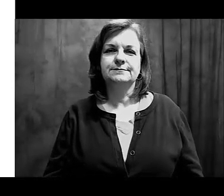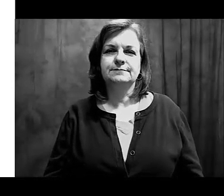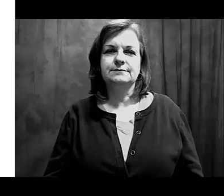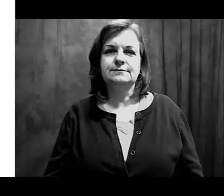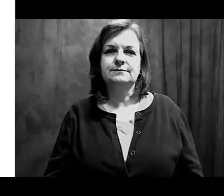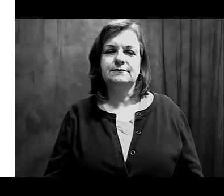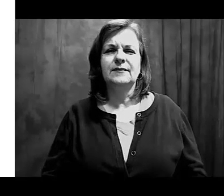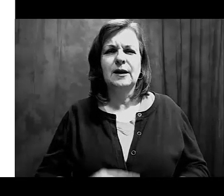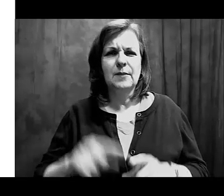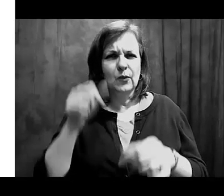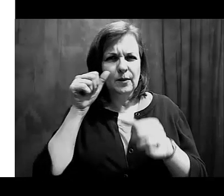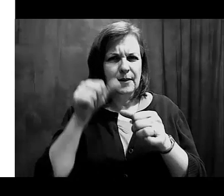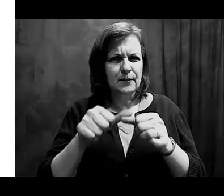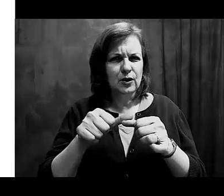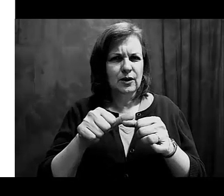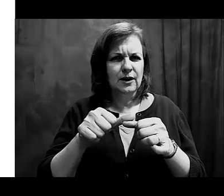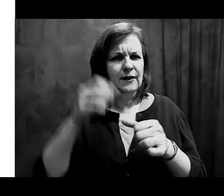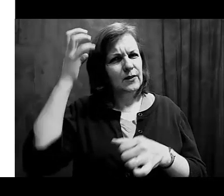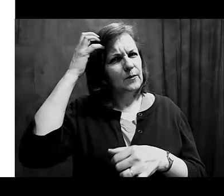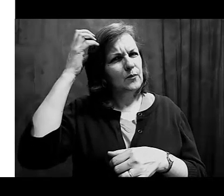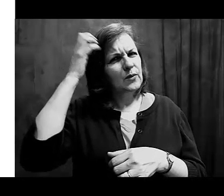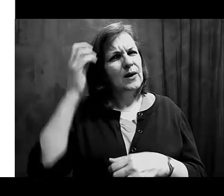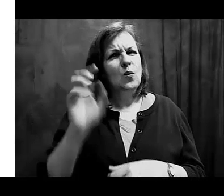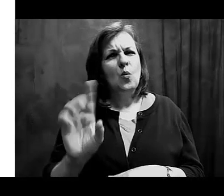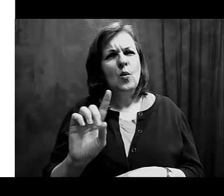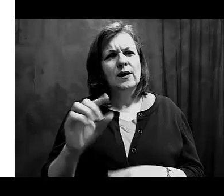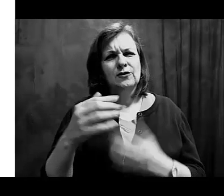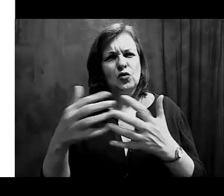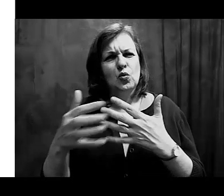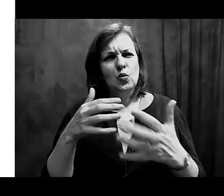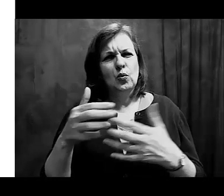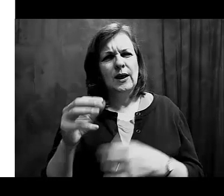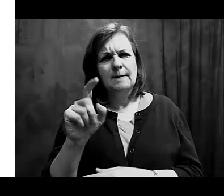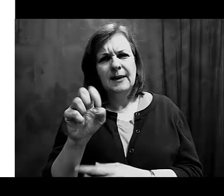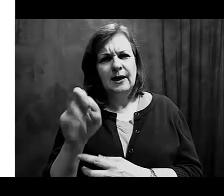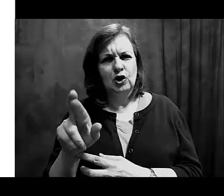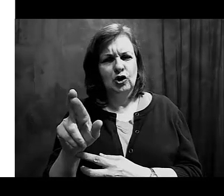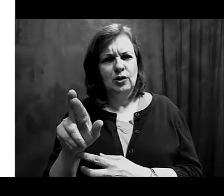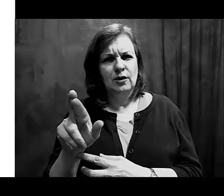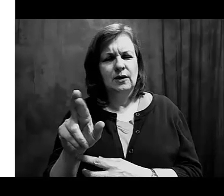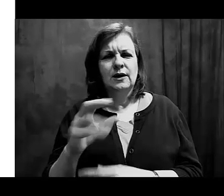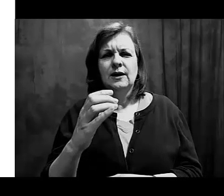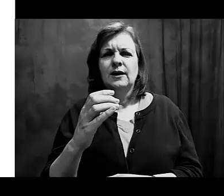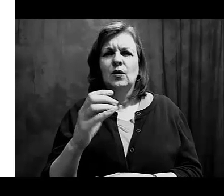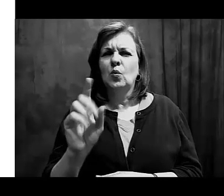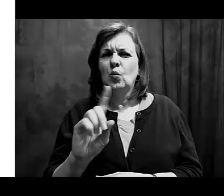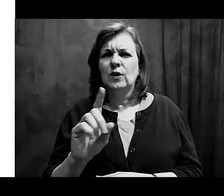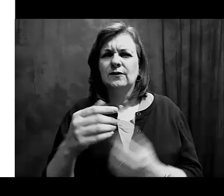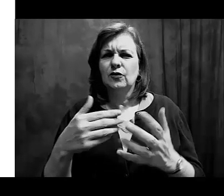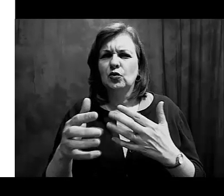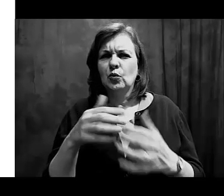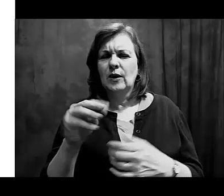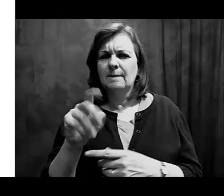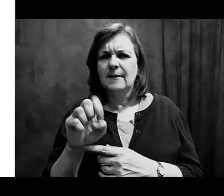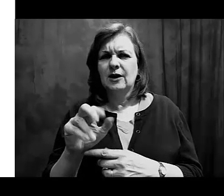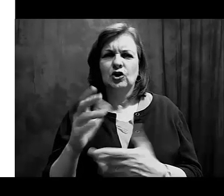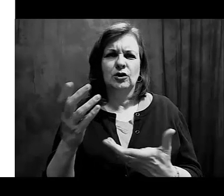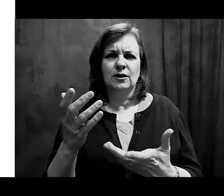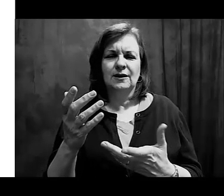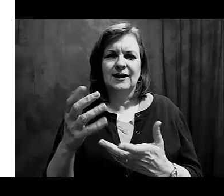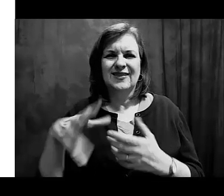but remember on your brain where the gray matter was? your cerebral cortex - were is the gray matter?